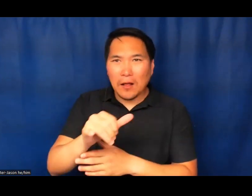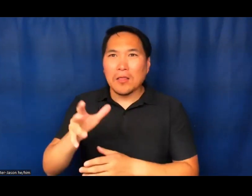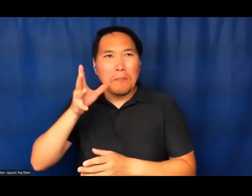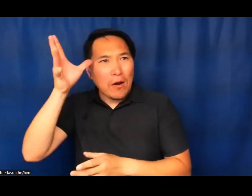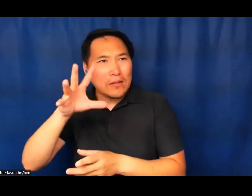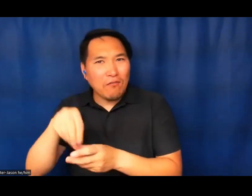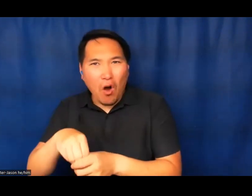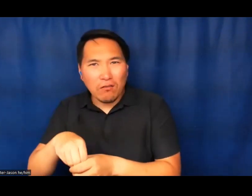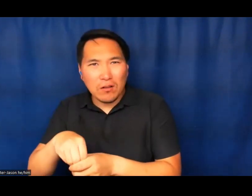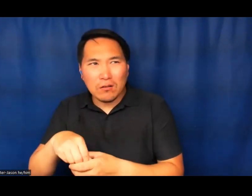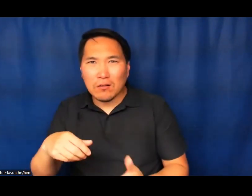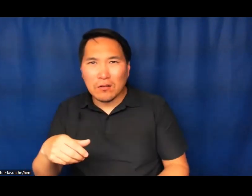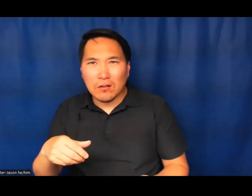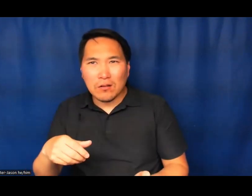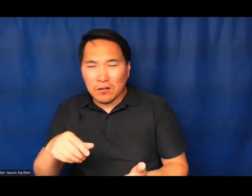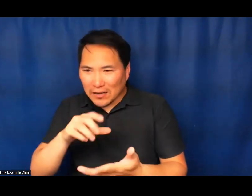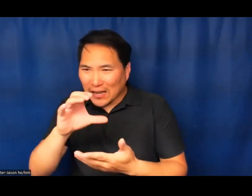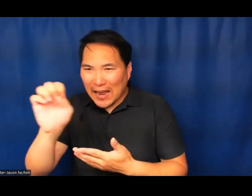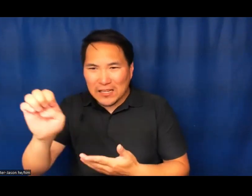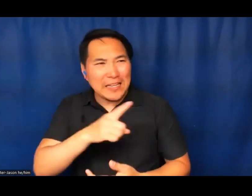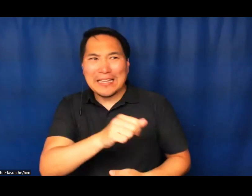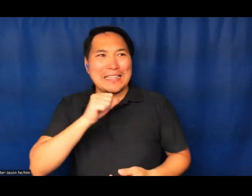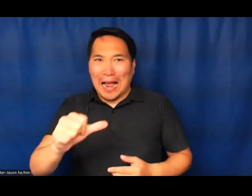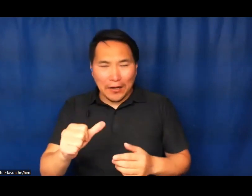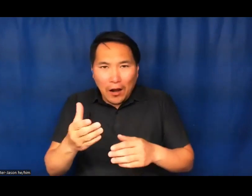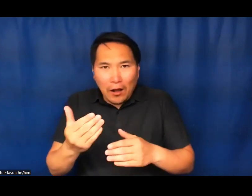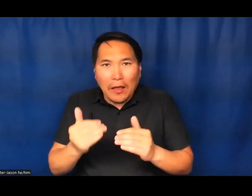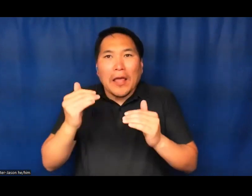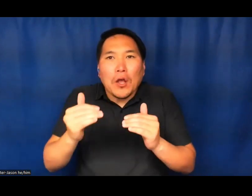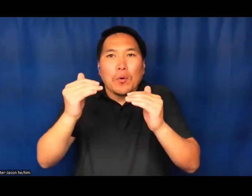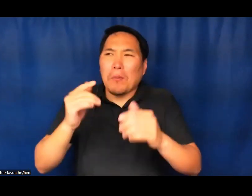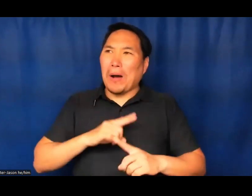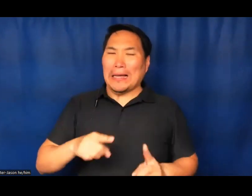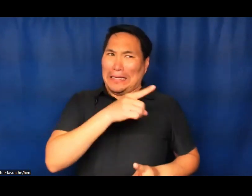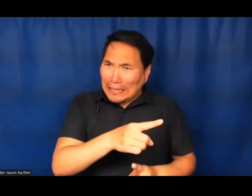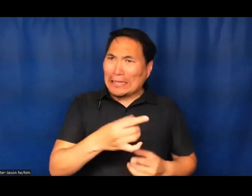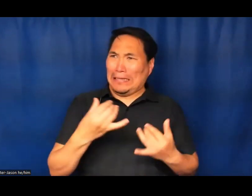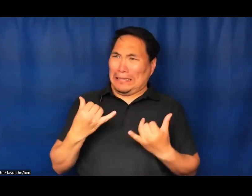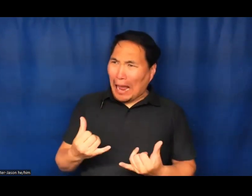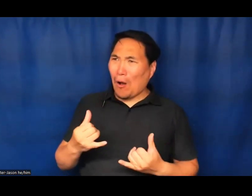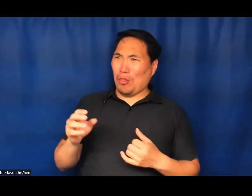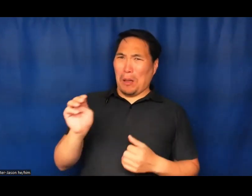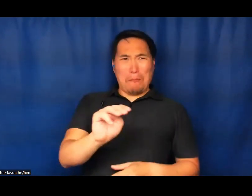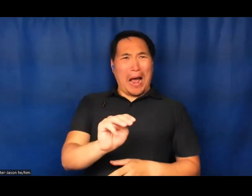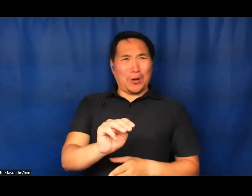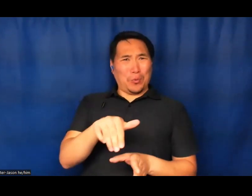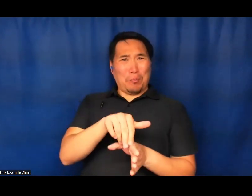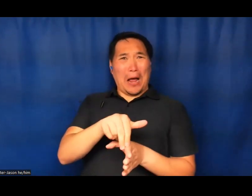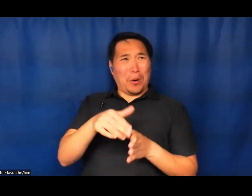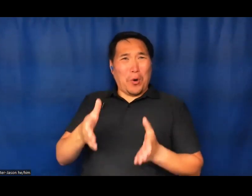This is no incrementalist and yet he's the moderating force on this court? Wow.